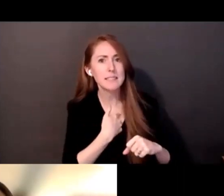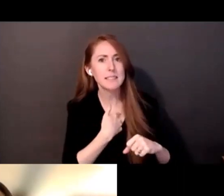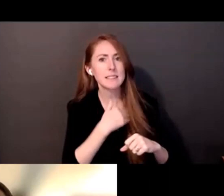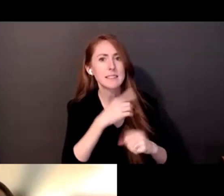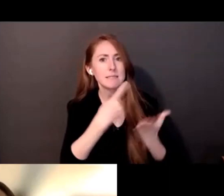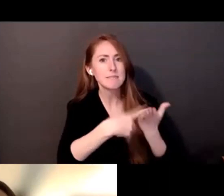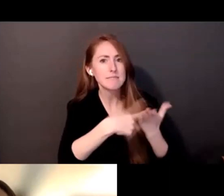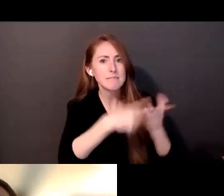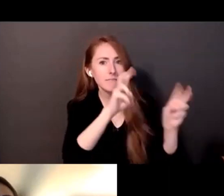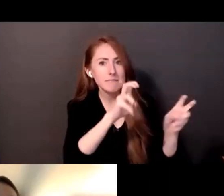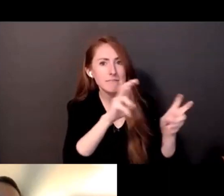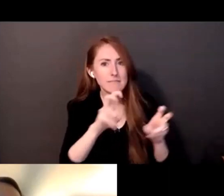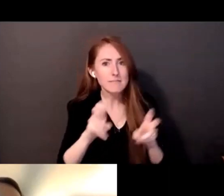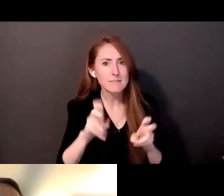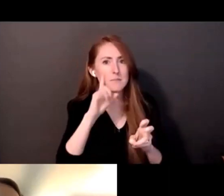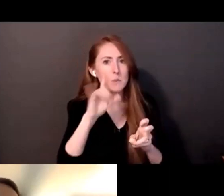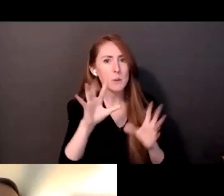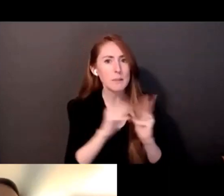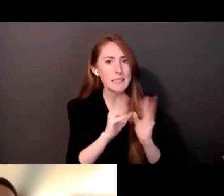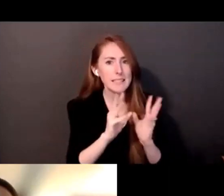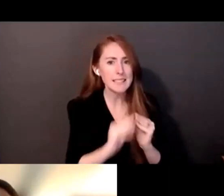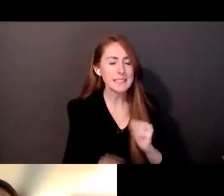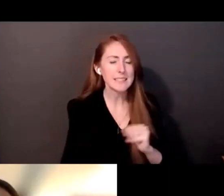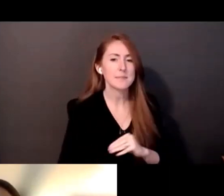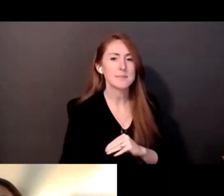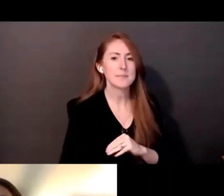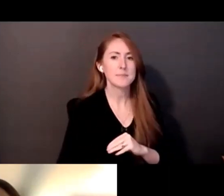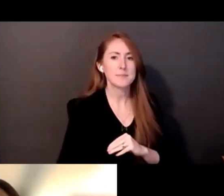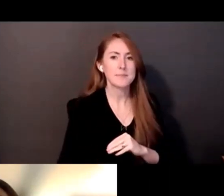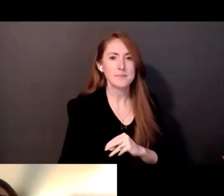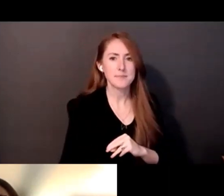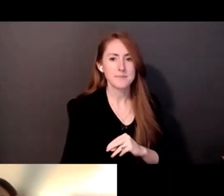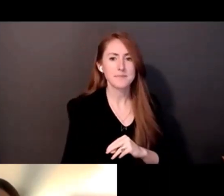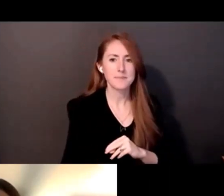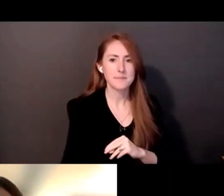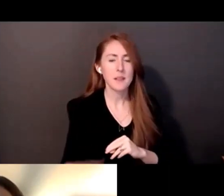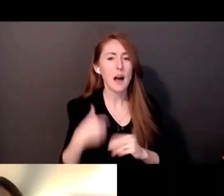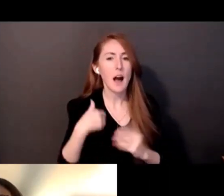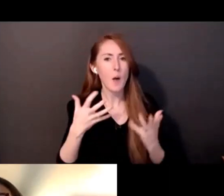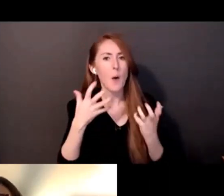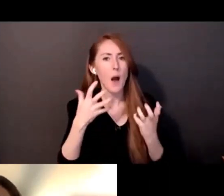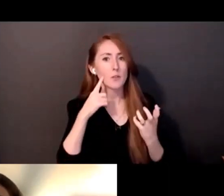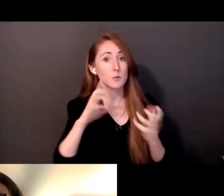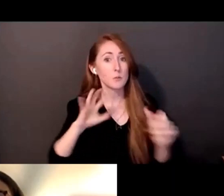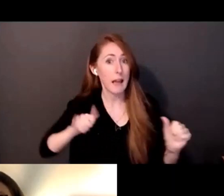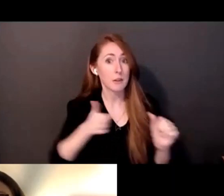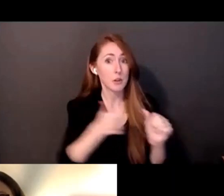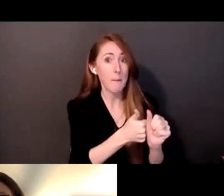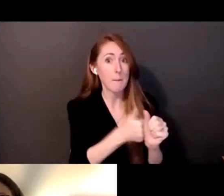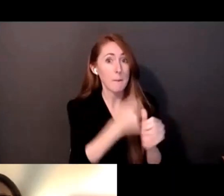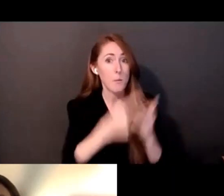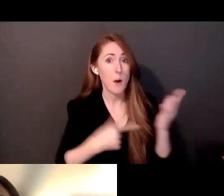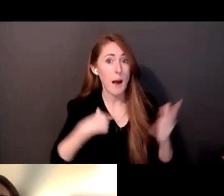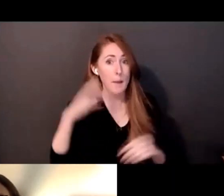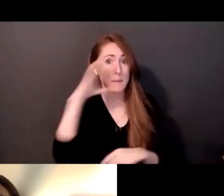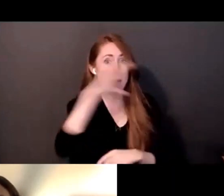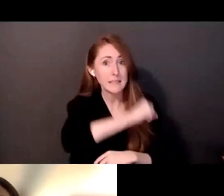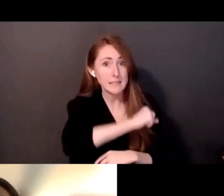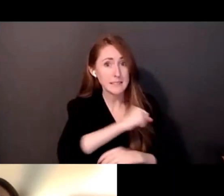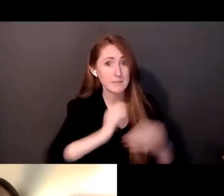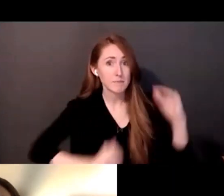so I can be at the same level when I am there again?